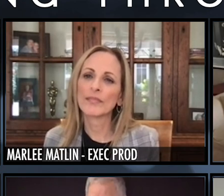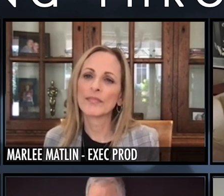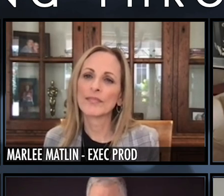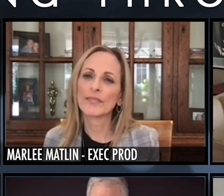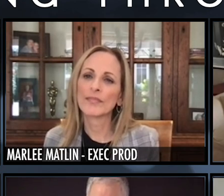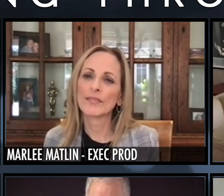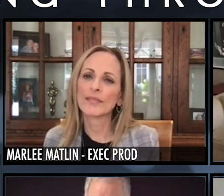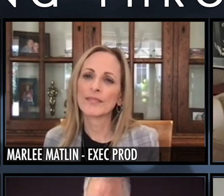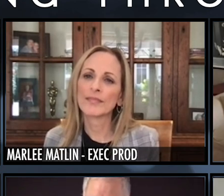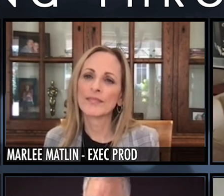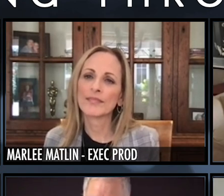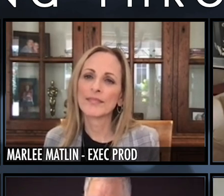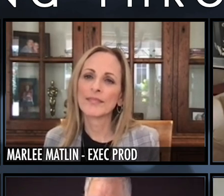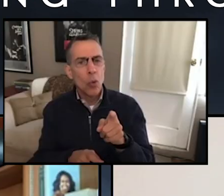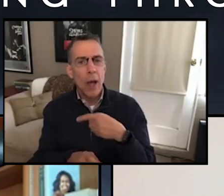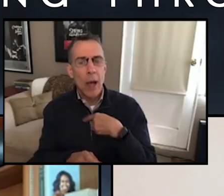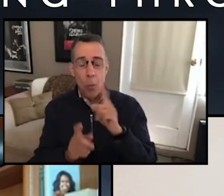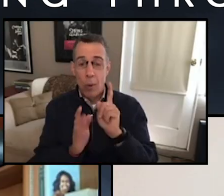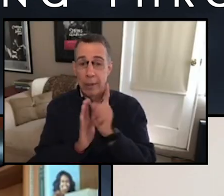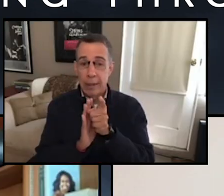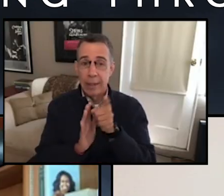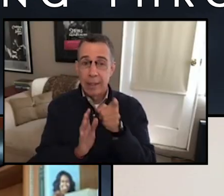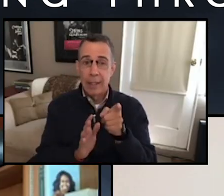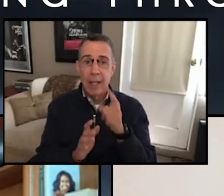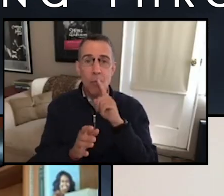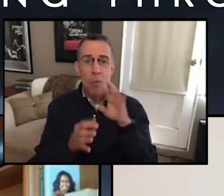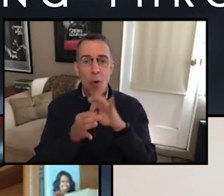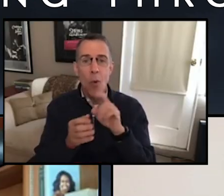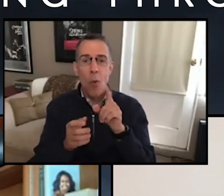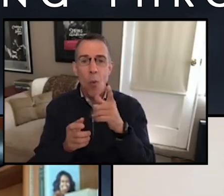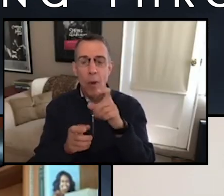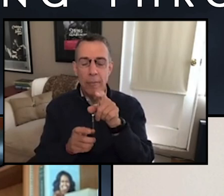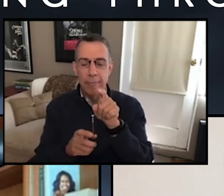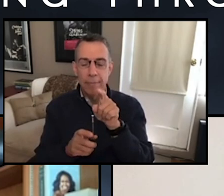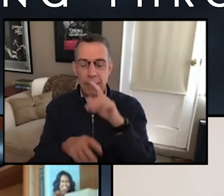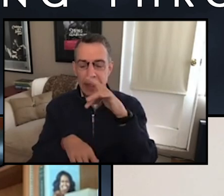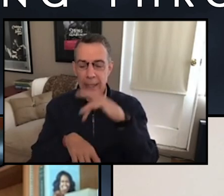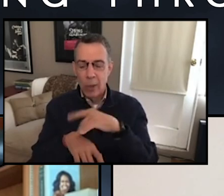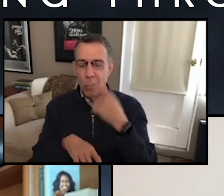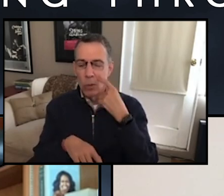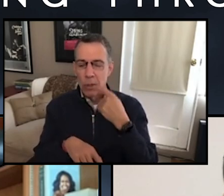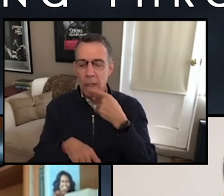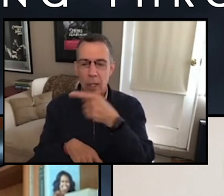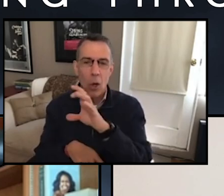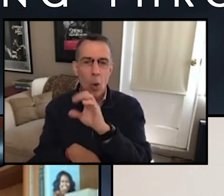Doug: I'm going to get to that in a second. It's kind of related, but I want to just touch on what you were just saying Coleman and also what Robert was